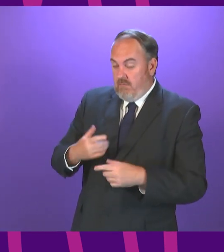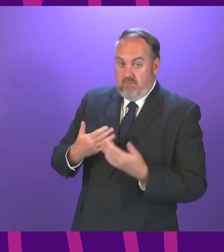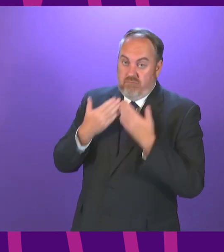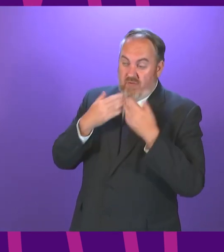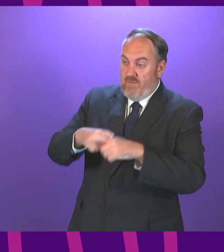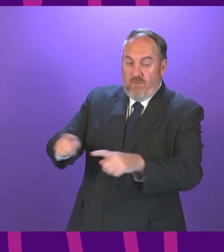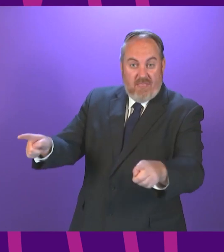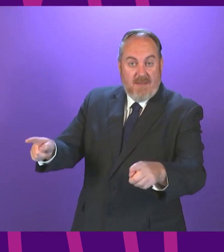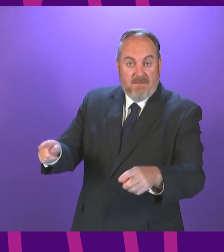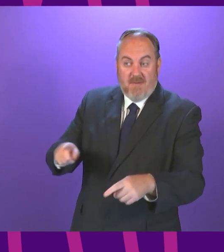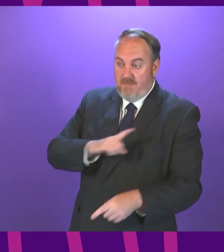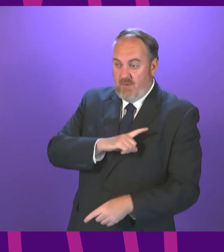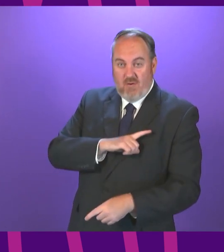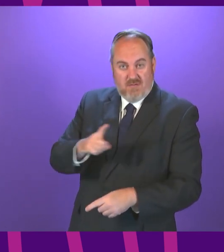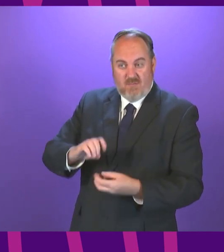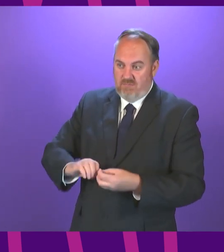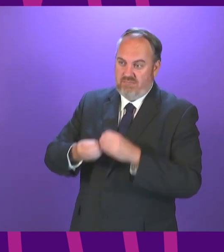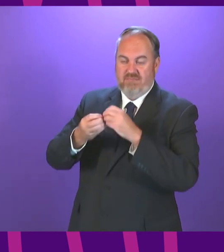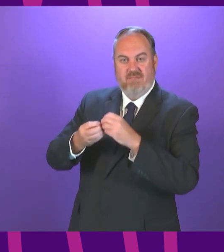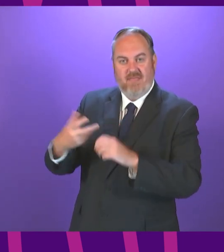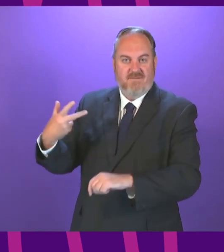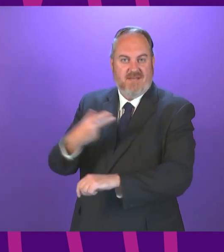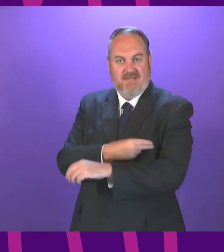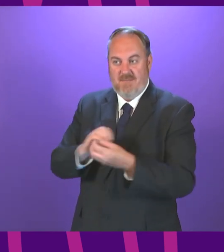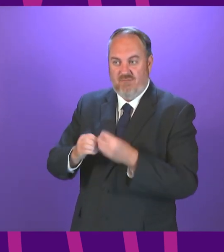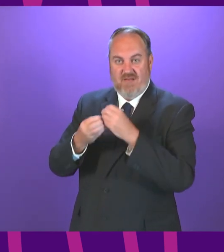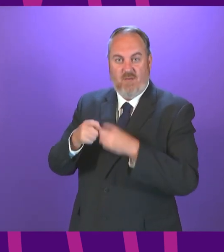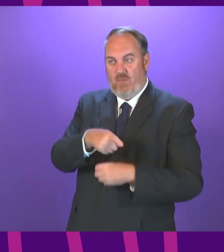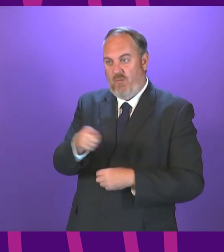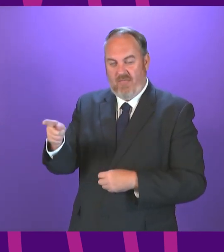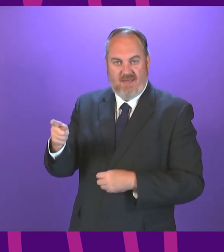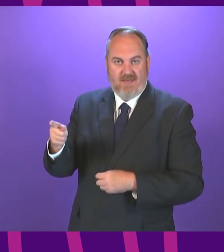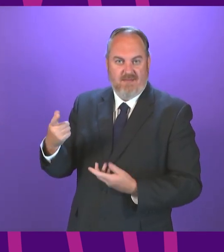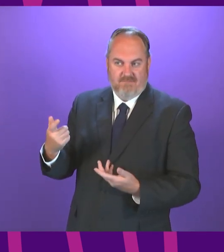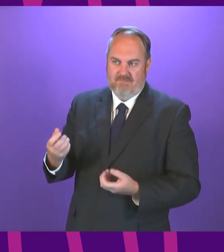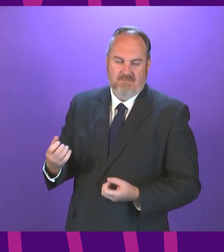We are determined to make sure that volunteers who have participated in the Novavax trials